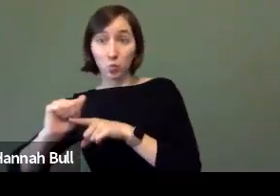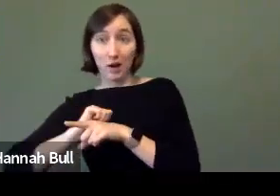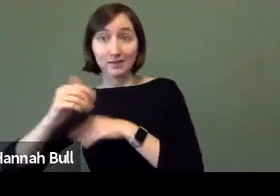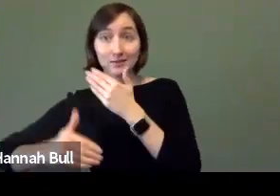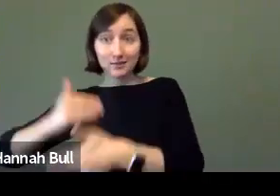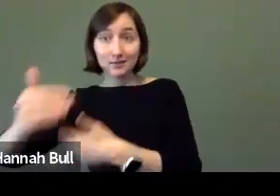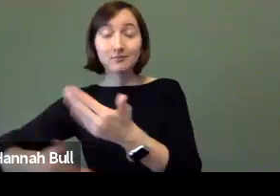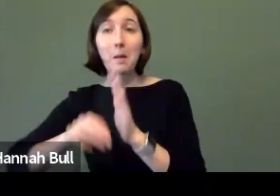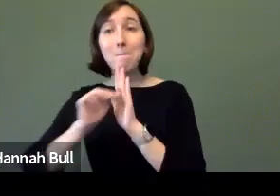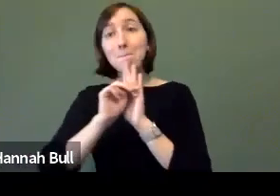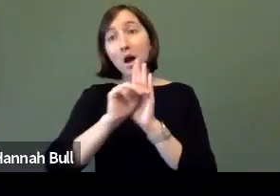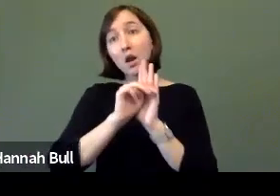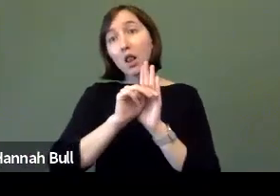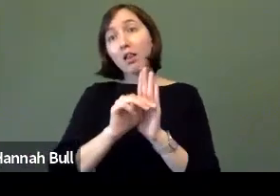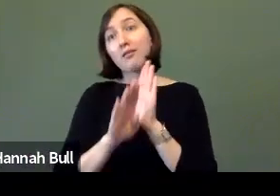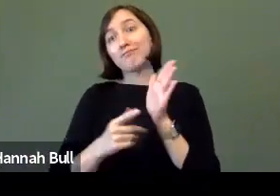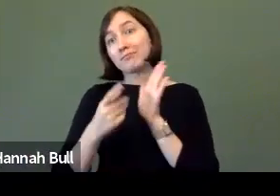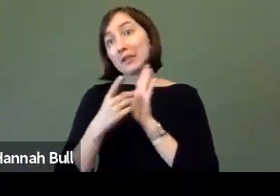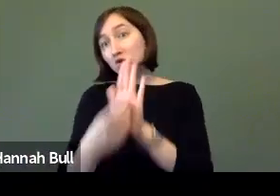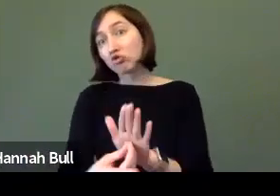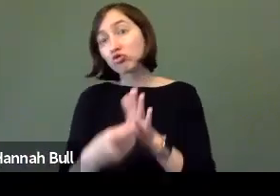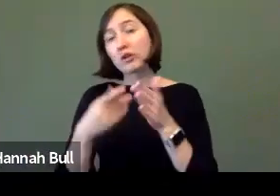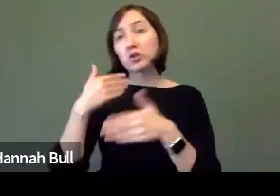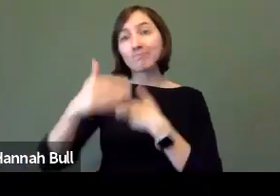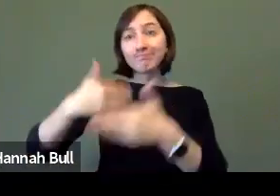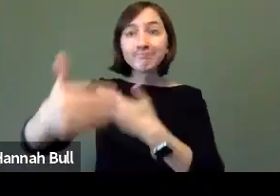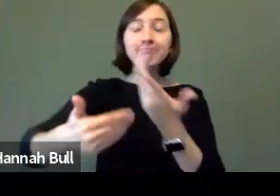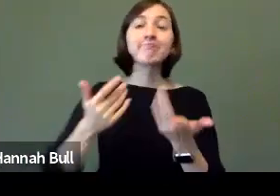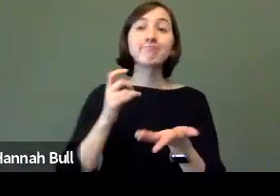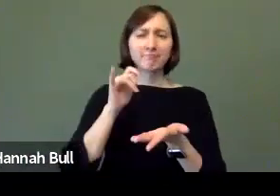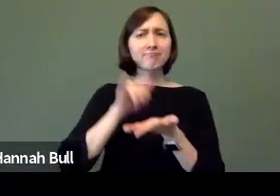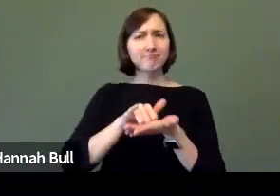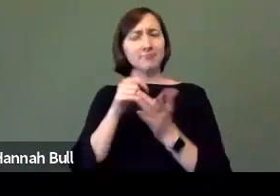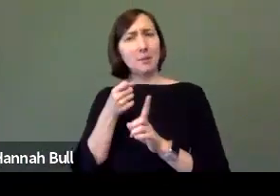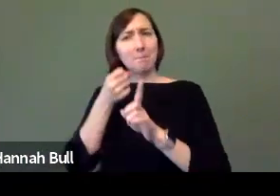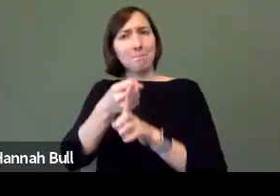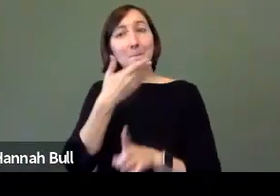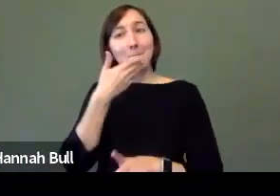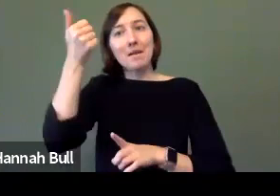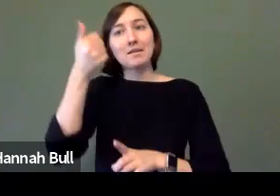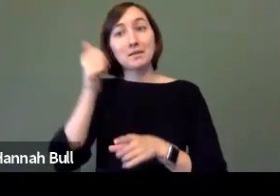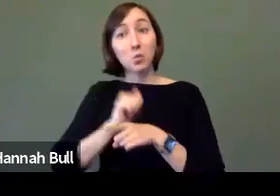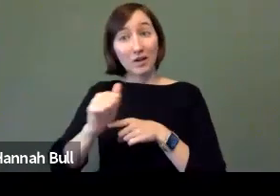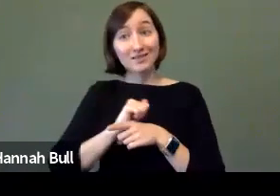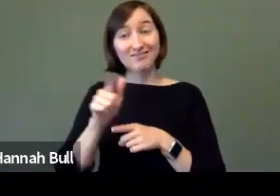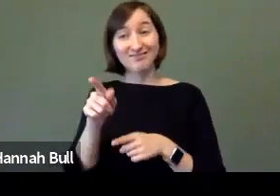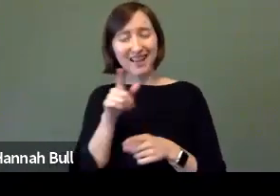So we want to help influence best practices in the arena. Kate Brady: That last one is work incentive planning